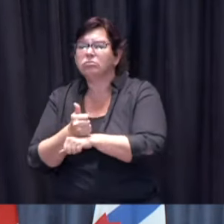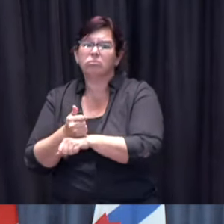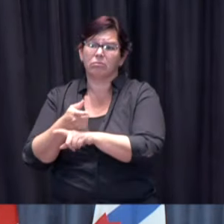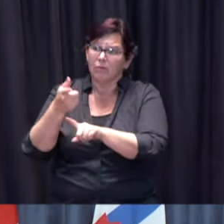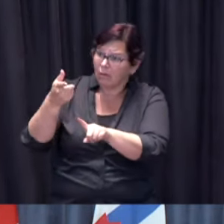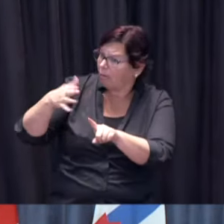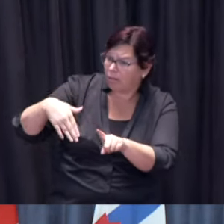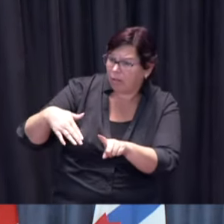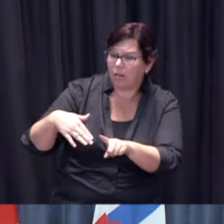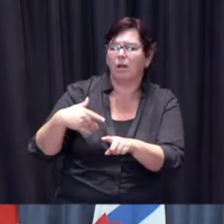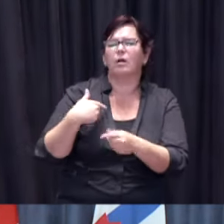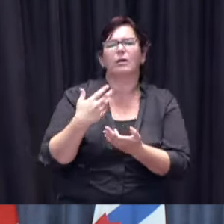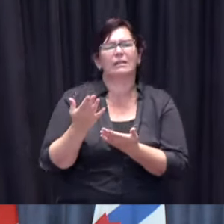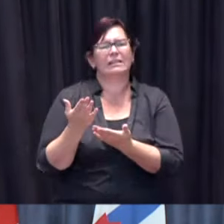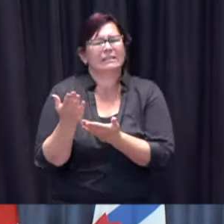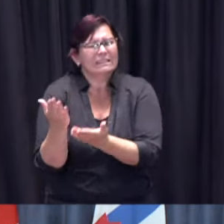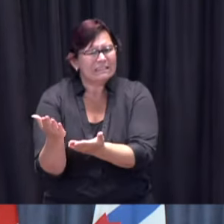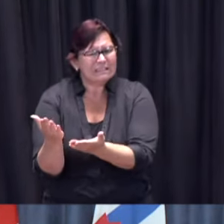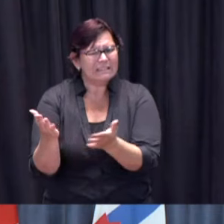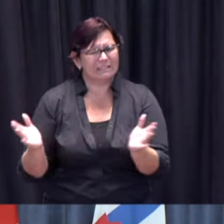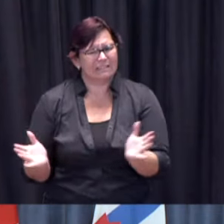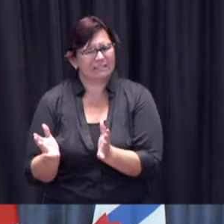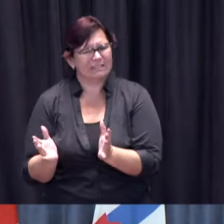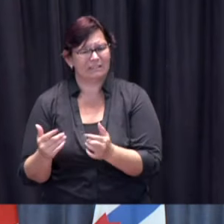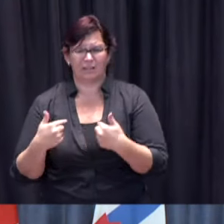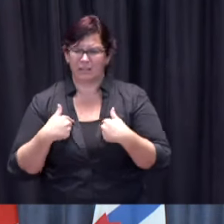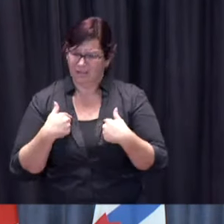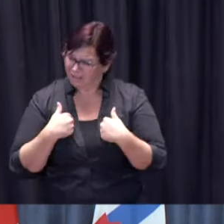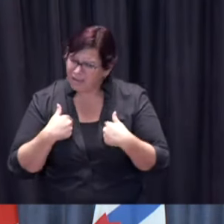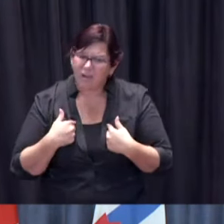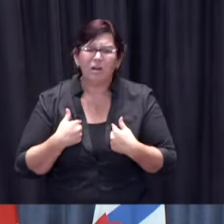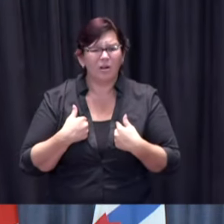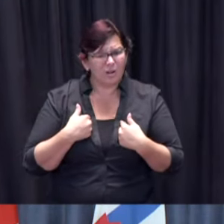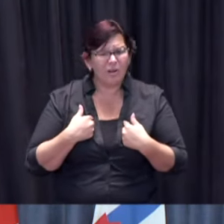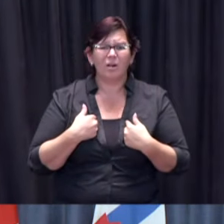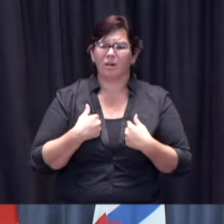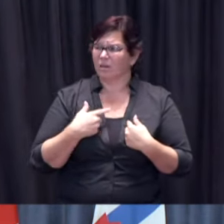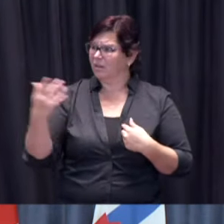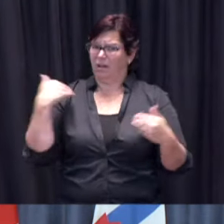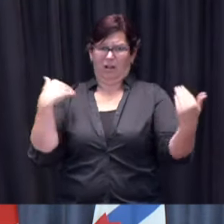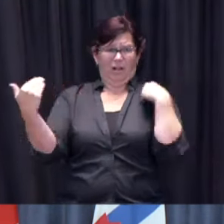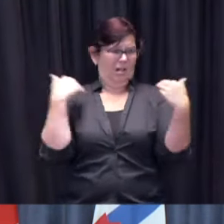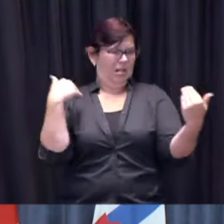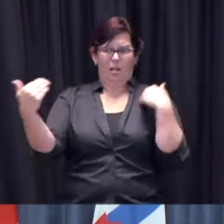As Mayor, I've received considerable communication as I suspect have my colleagues on this